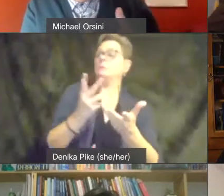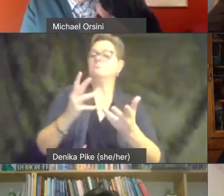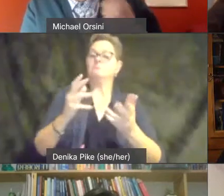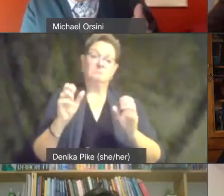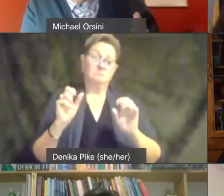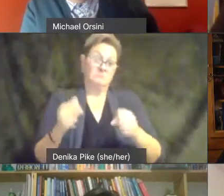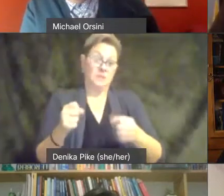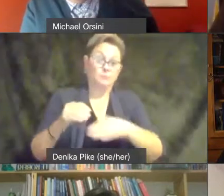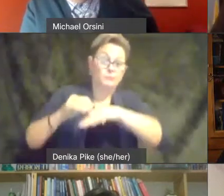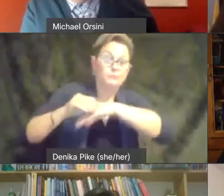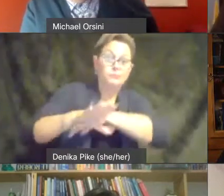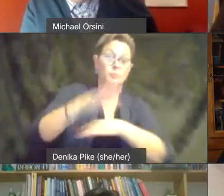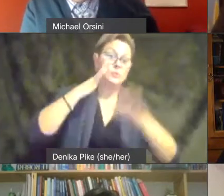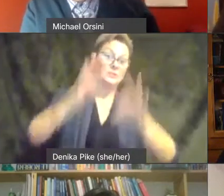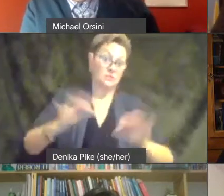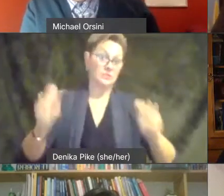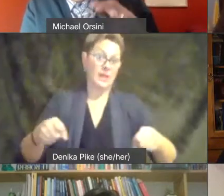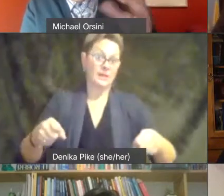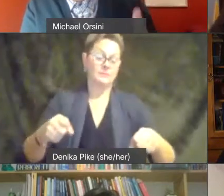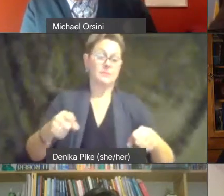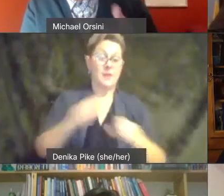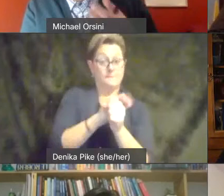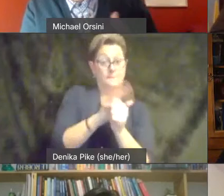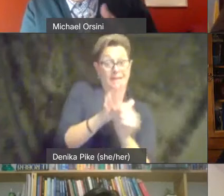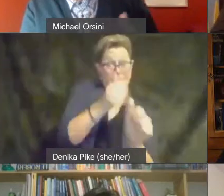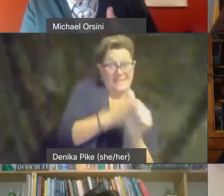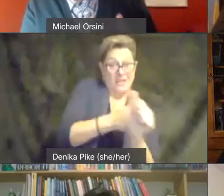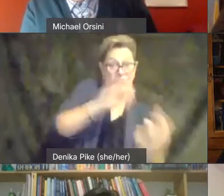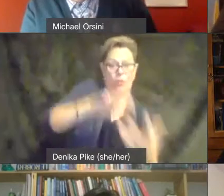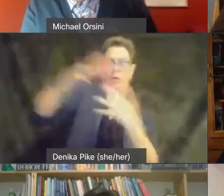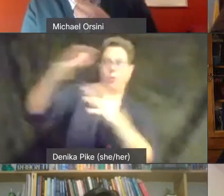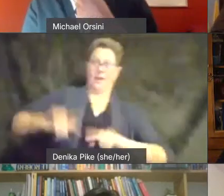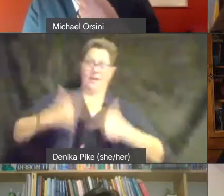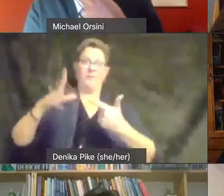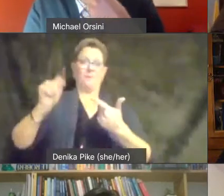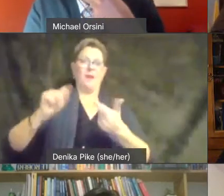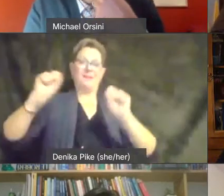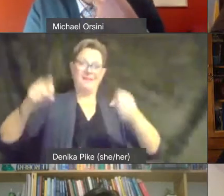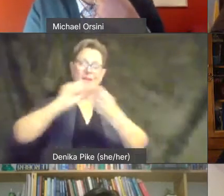That has really disrupted. A lot of our lives has can transform our culture. Our motion culture can transform.